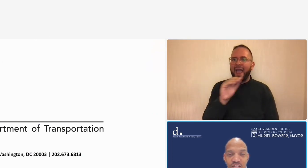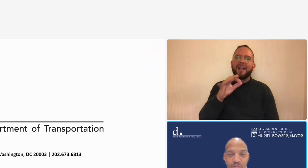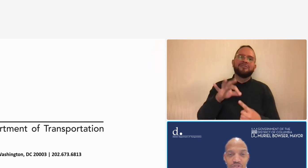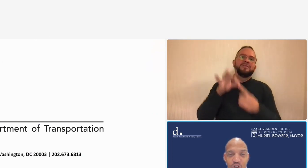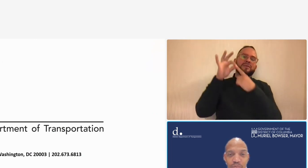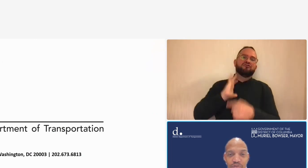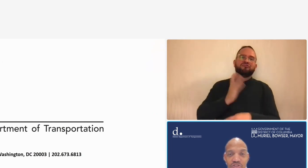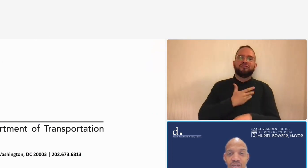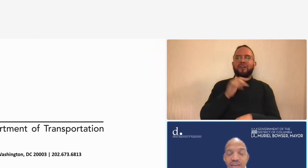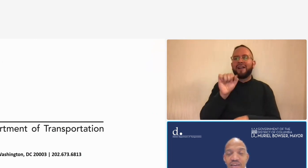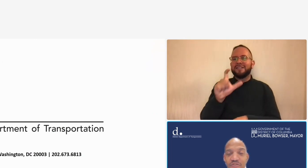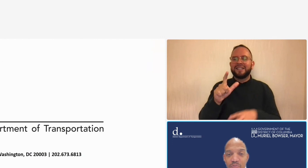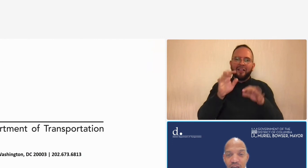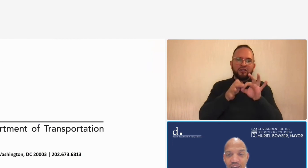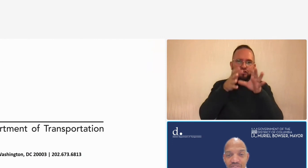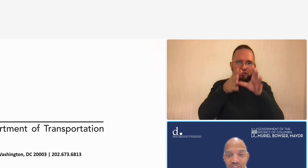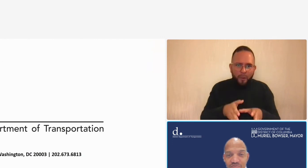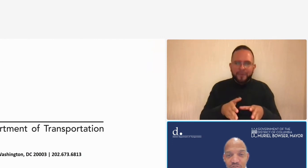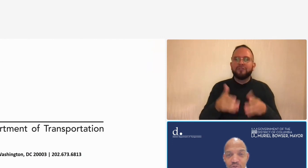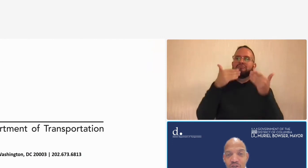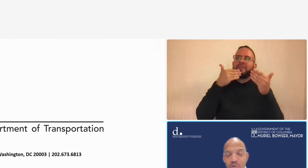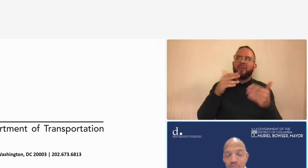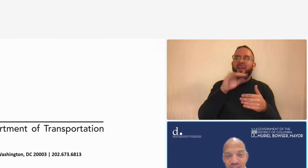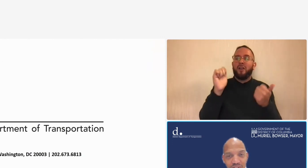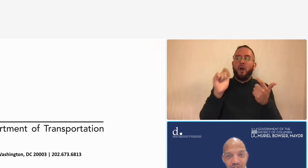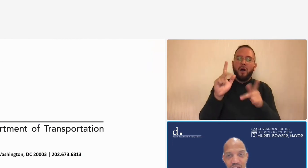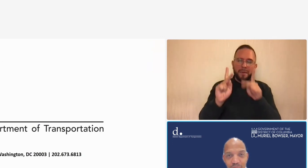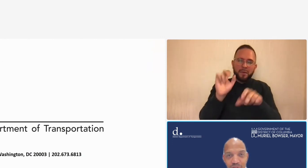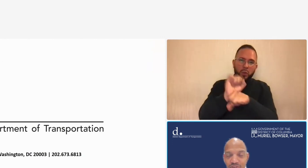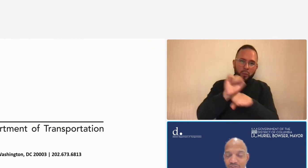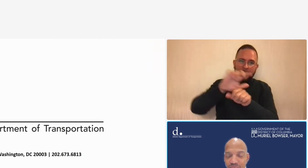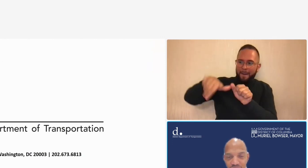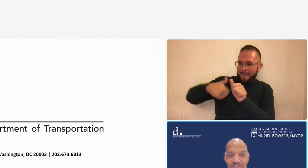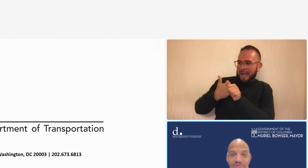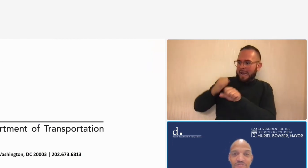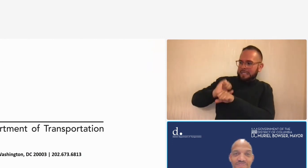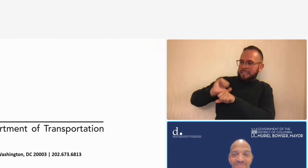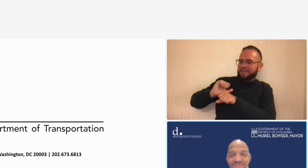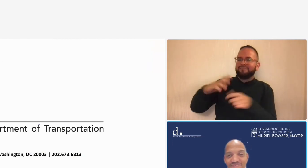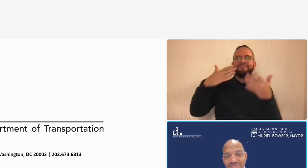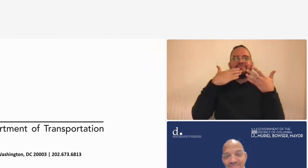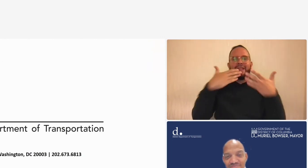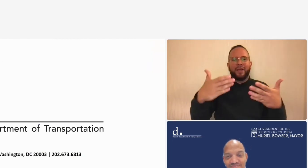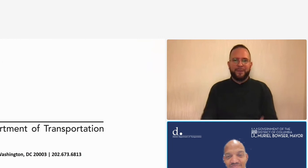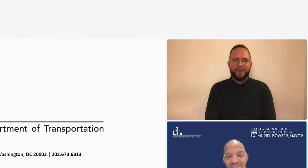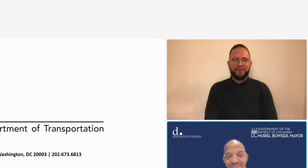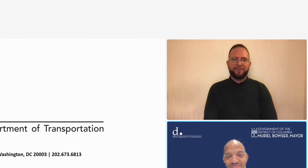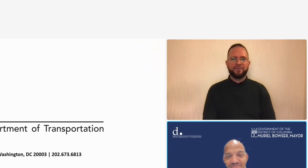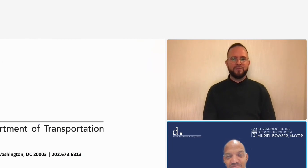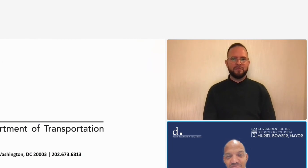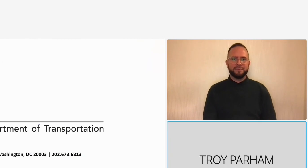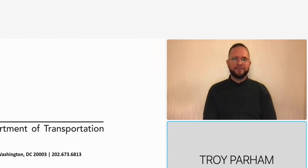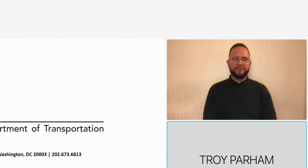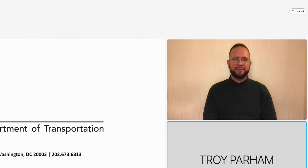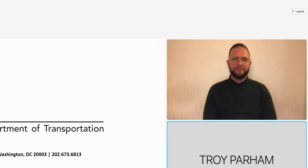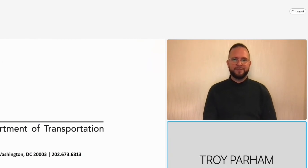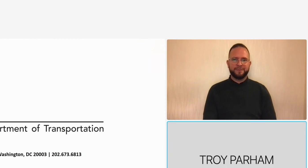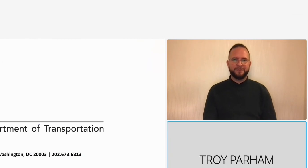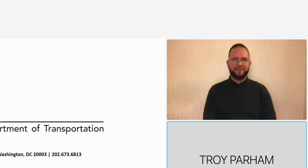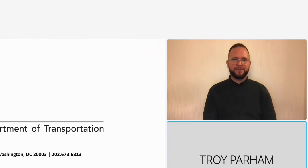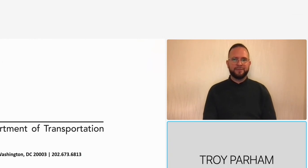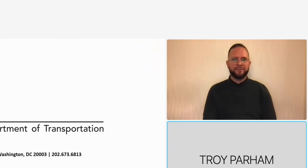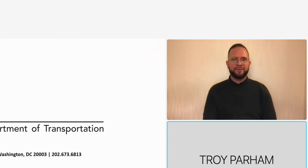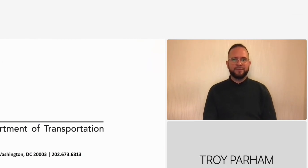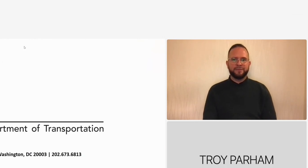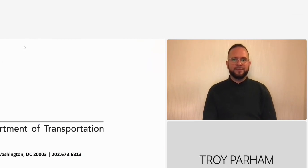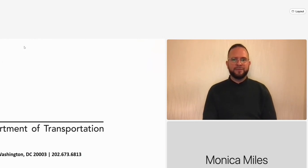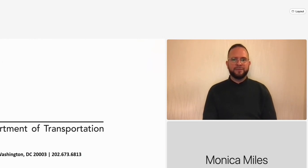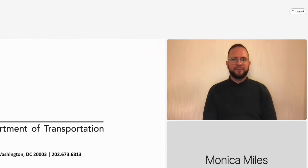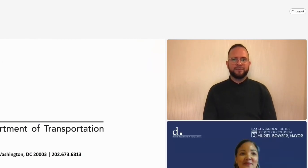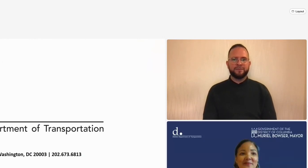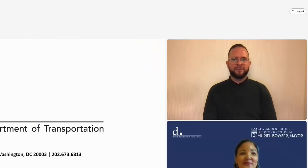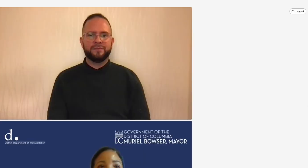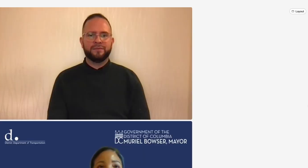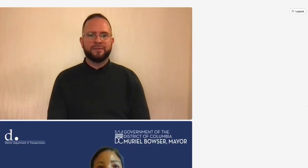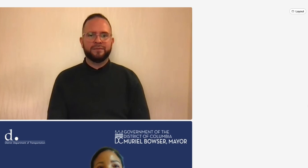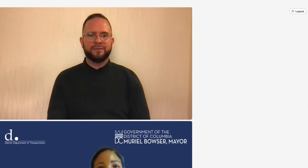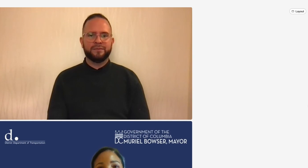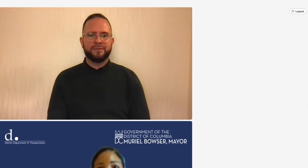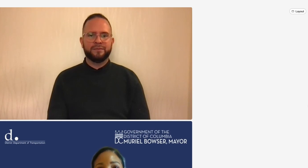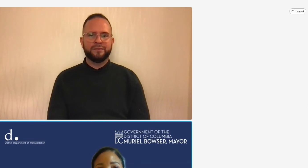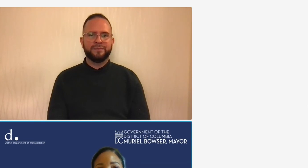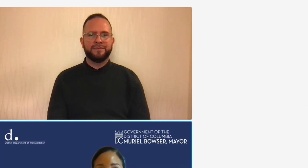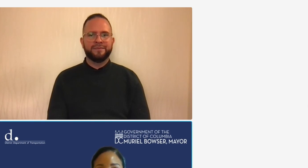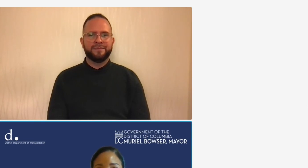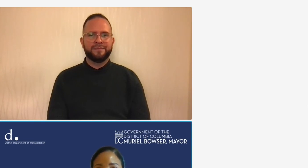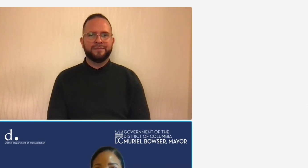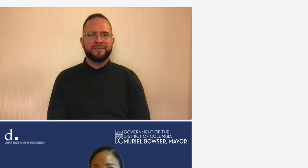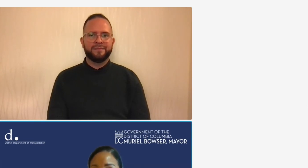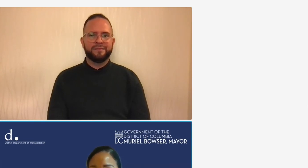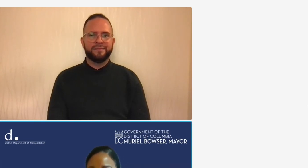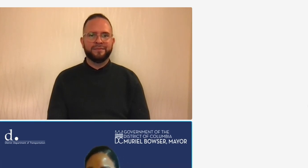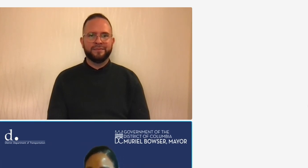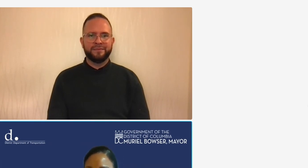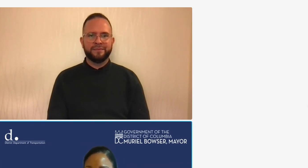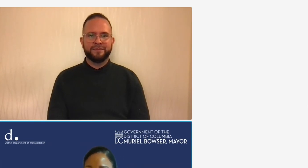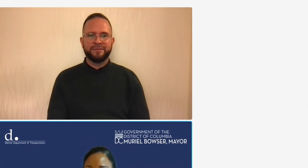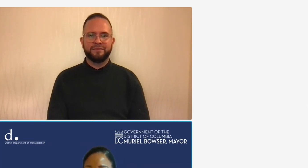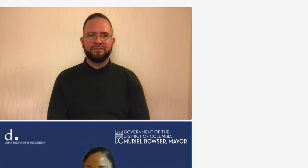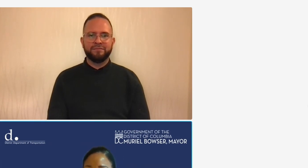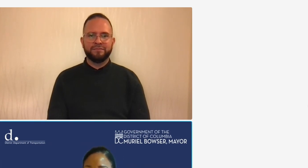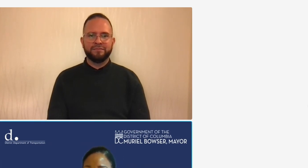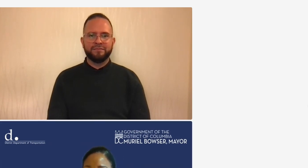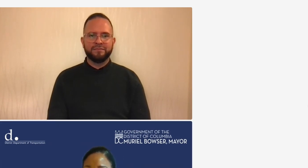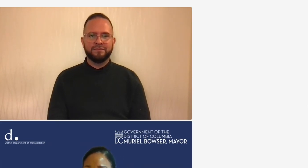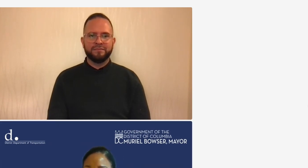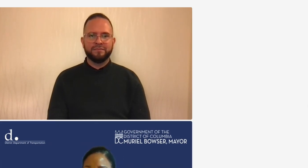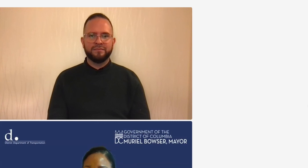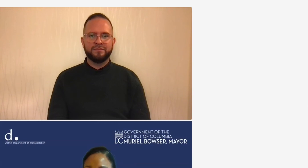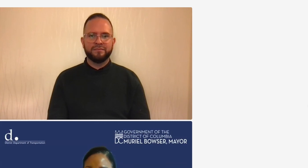language interpreters and the behind the scenes folks who are making it all happen thank you